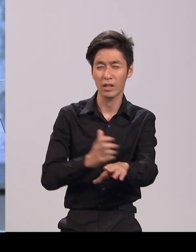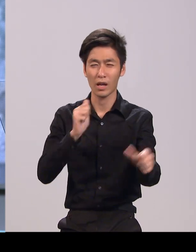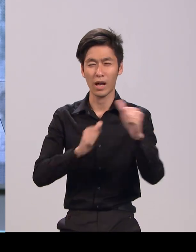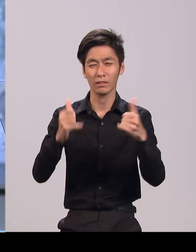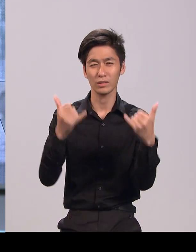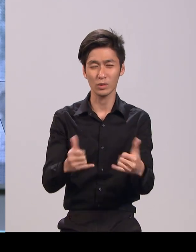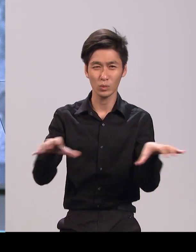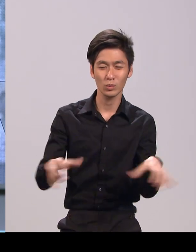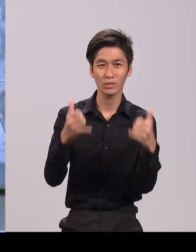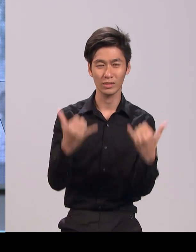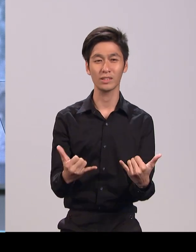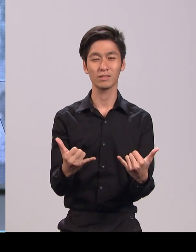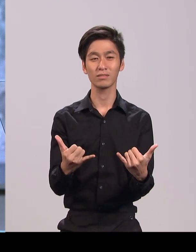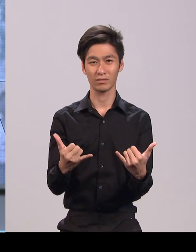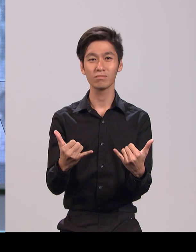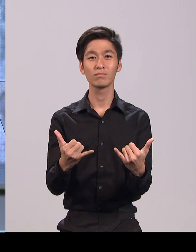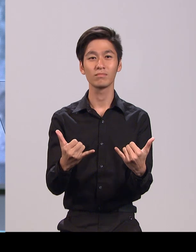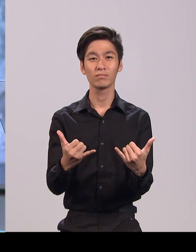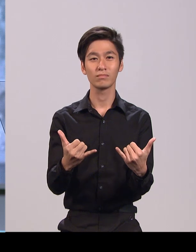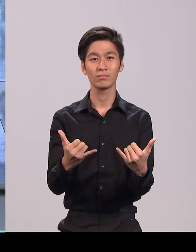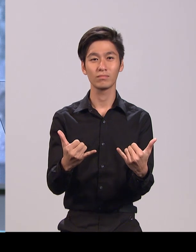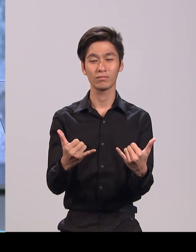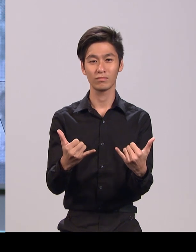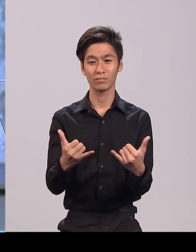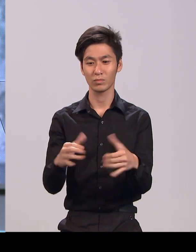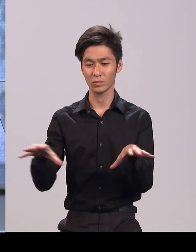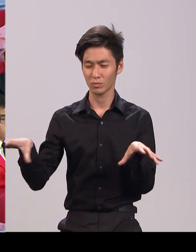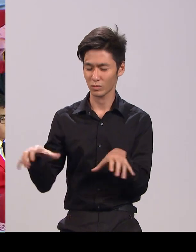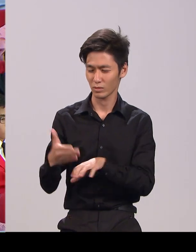Giving the best chance possible for the next generation.